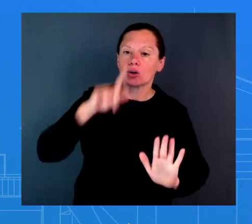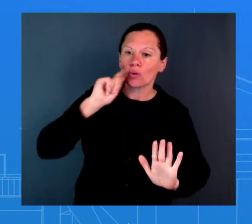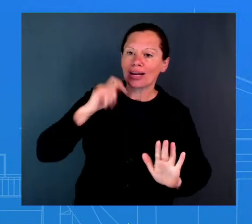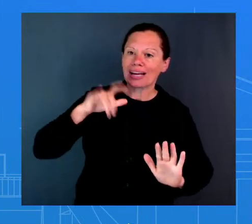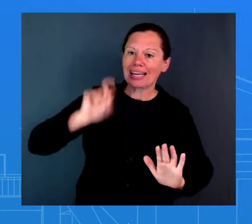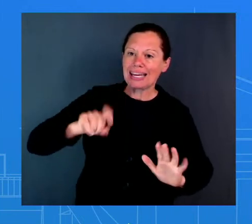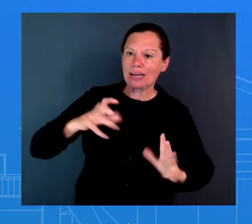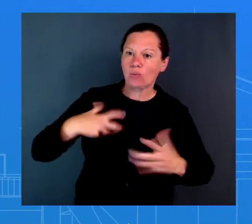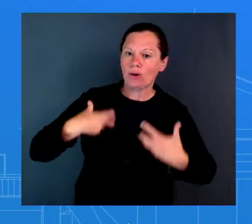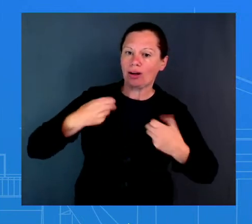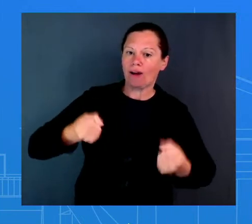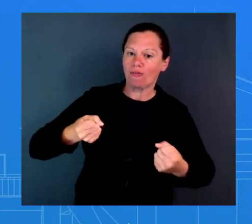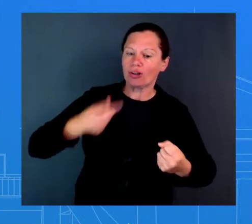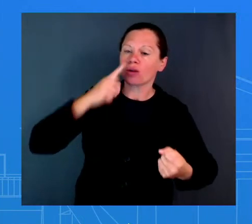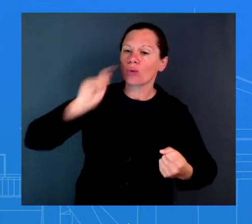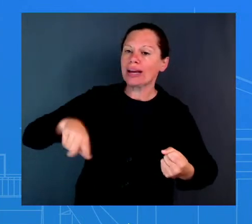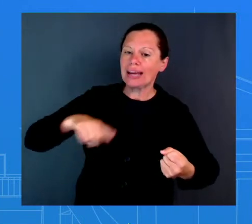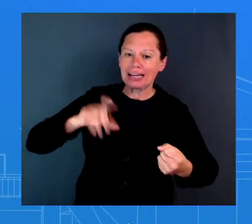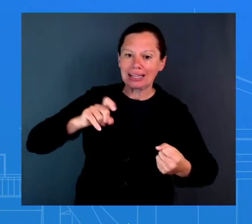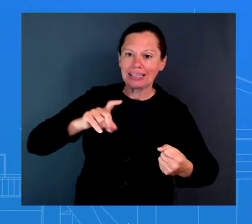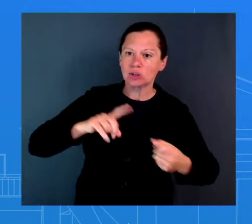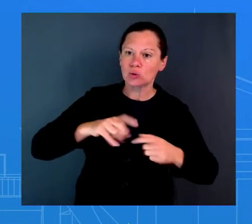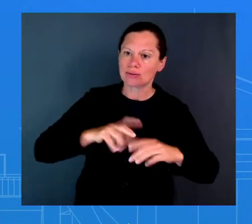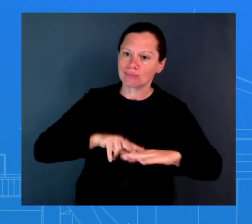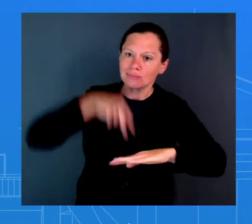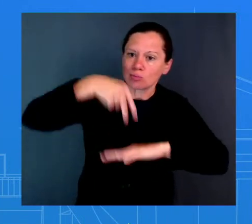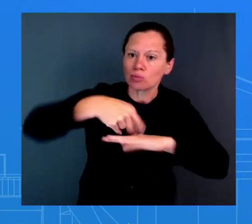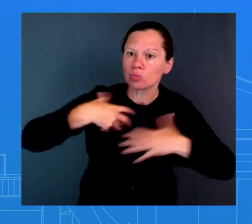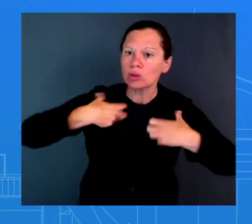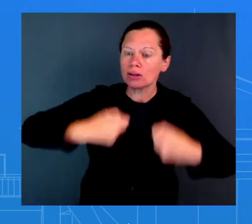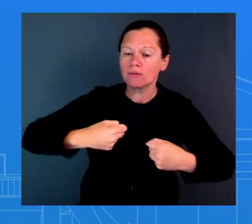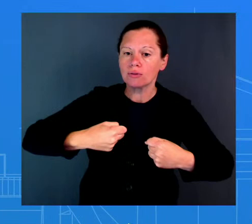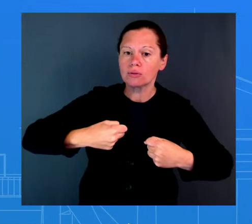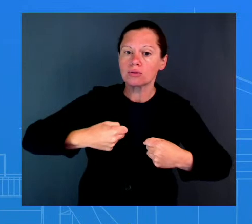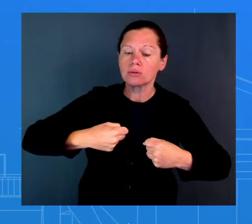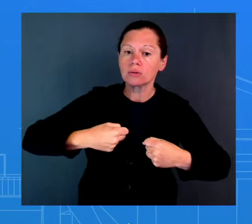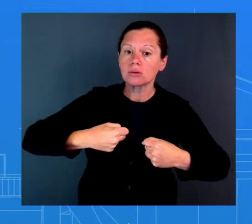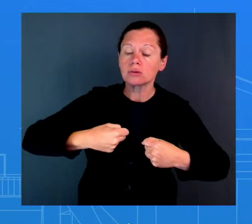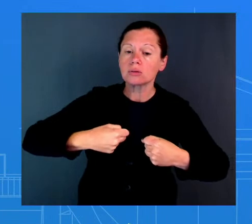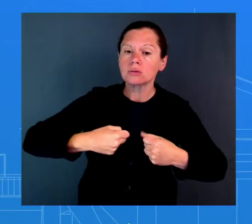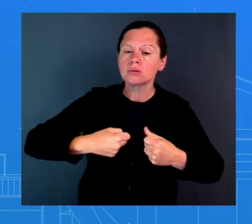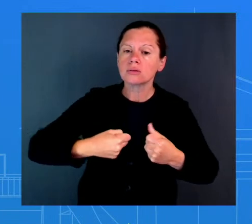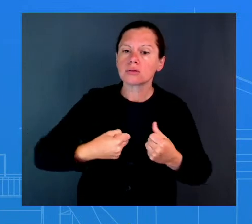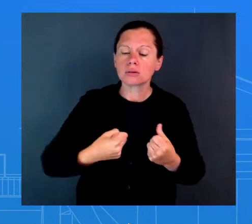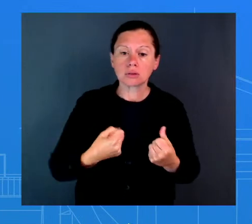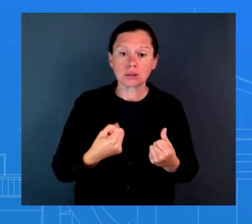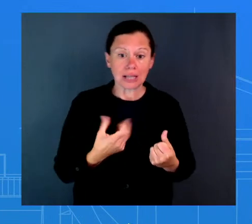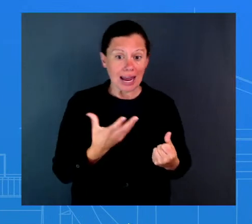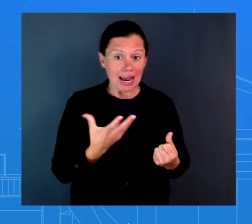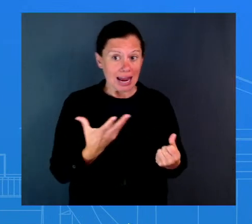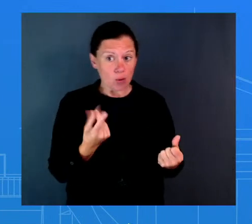but also, in no small part, because of the material assistance we have provided. And that is a significant fact.